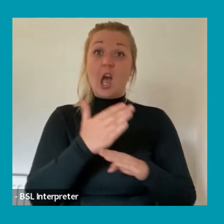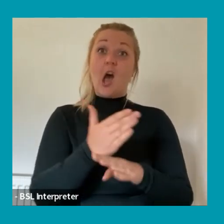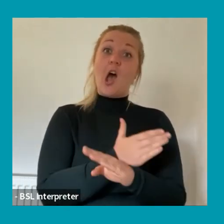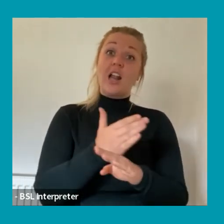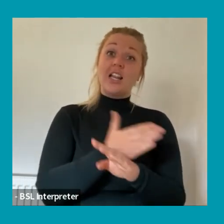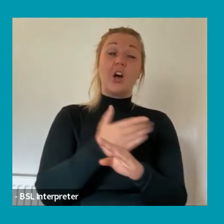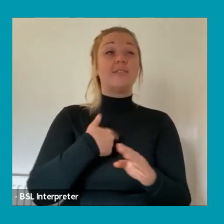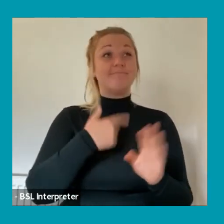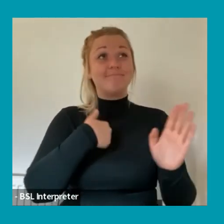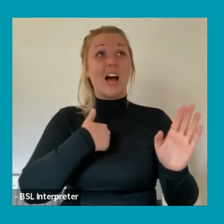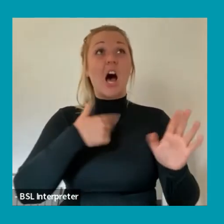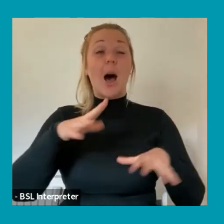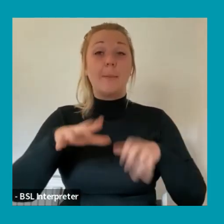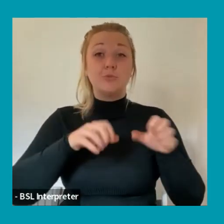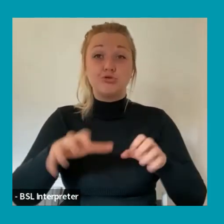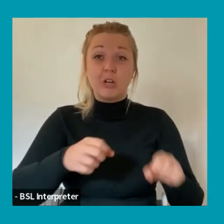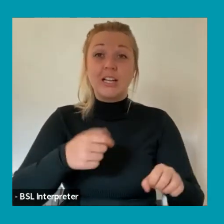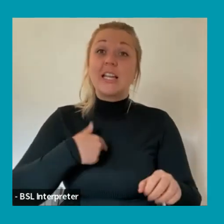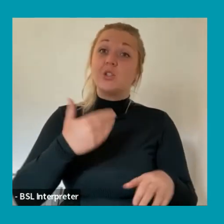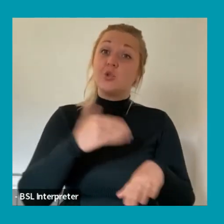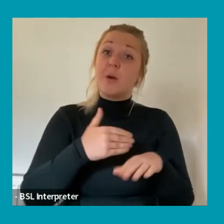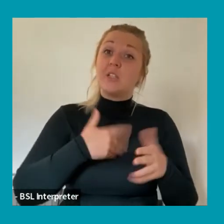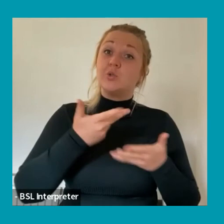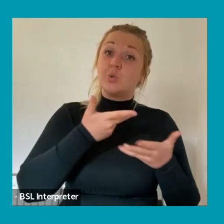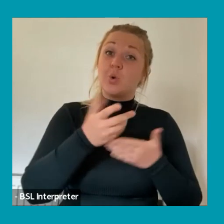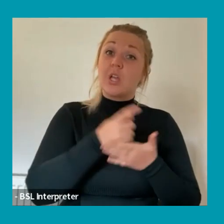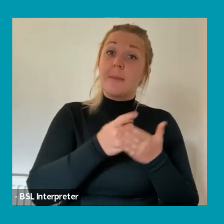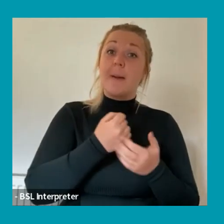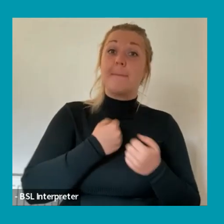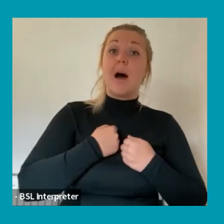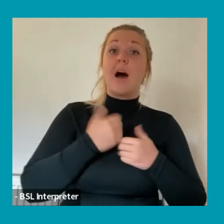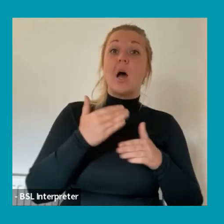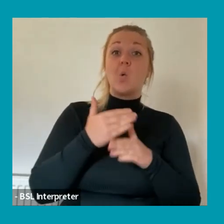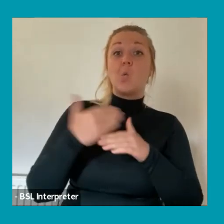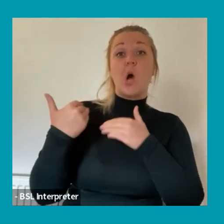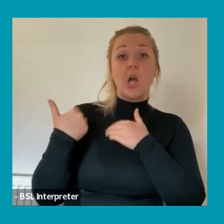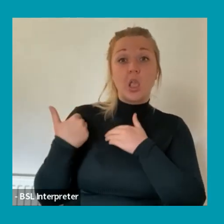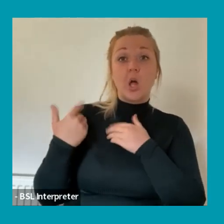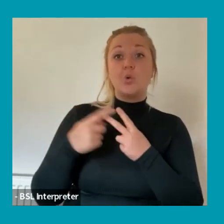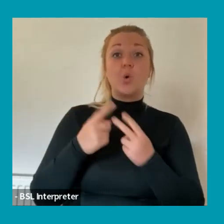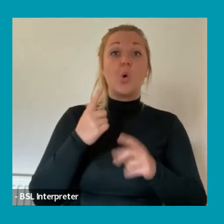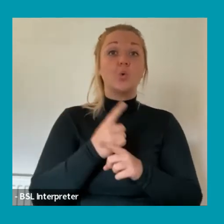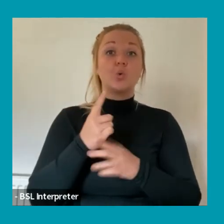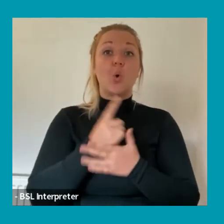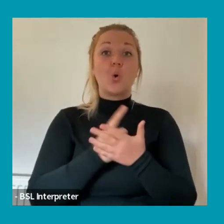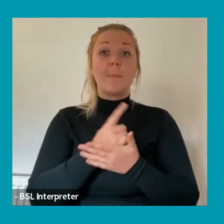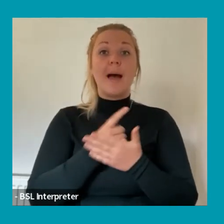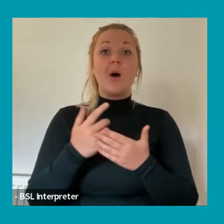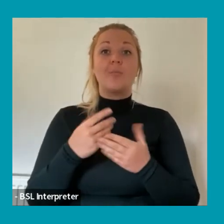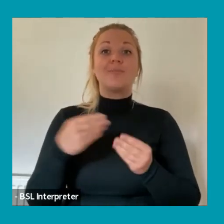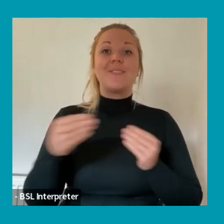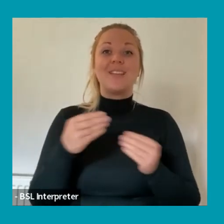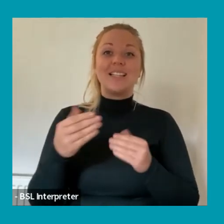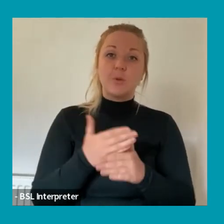Can we talk about my workload or talk about flexible working or whatever it might be. That just made it.